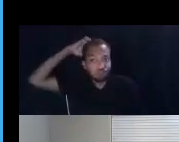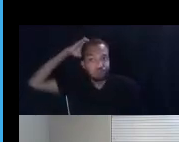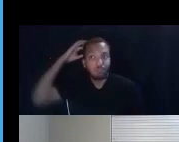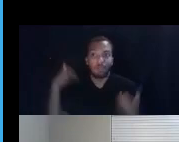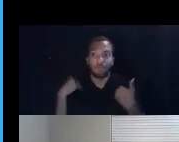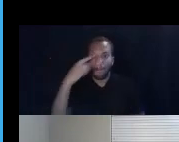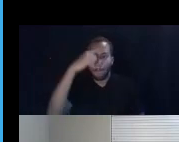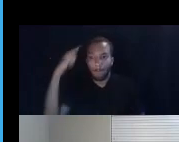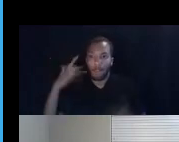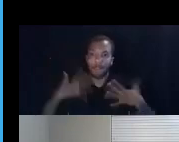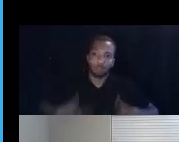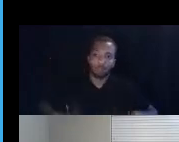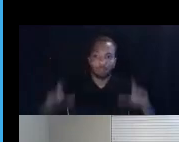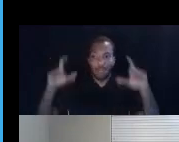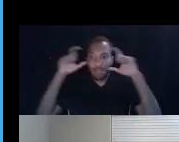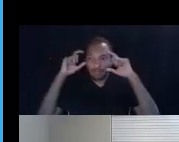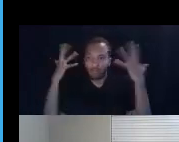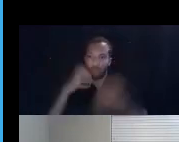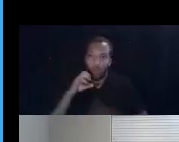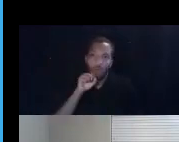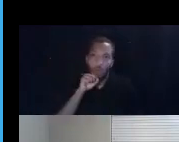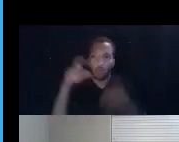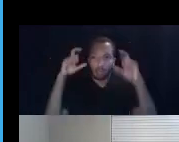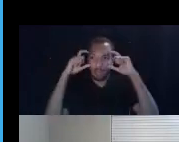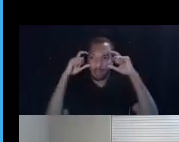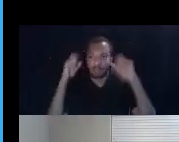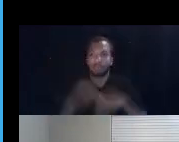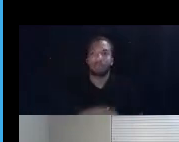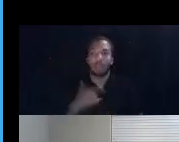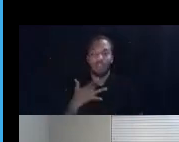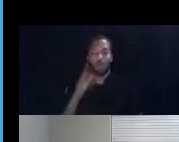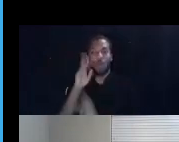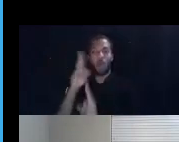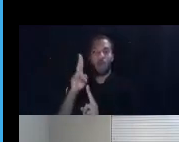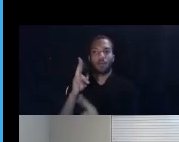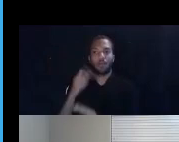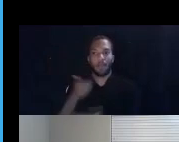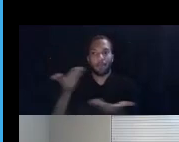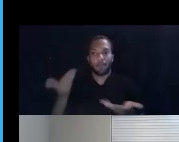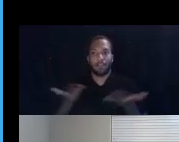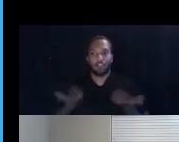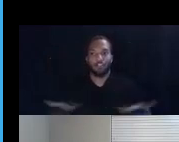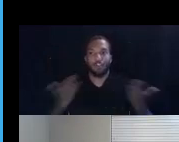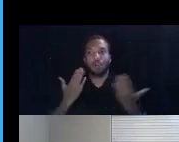and large glasses with dark orange lenses. I'm honored that OHEA invited me to facilitate tonight's panel discussion.